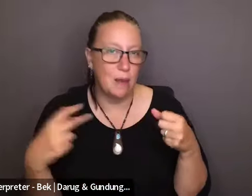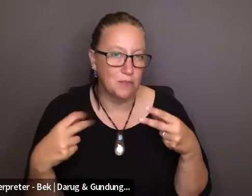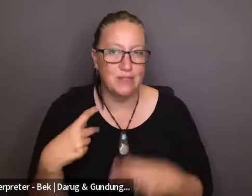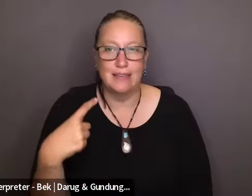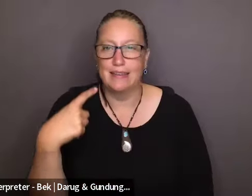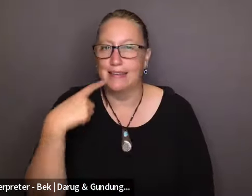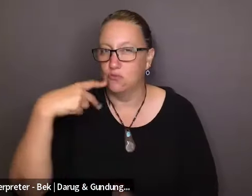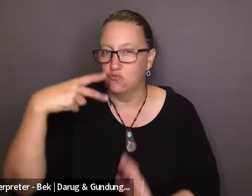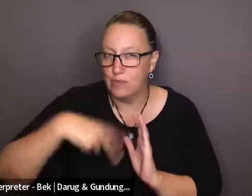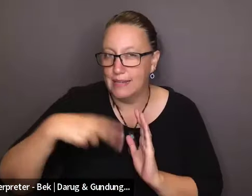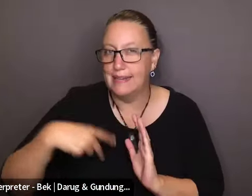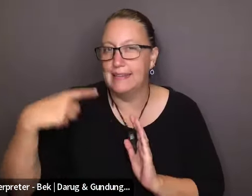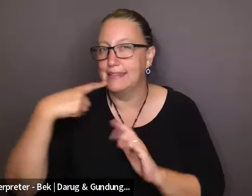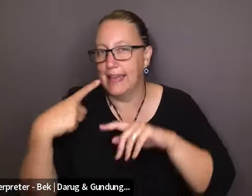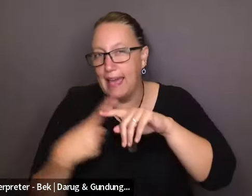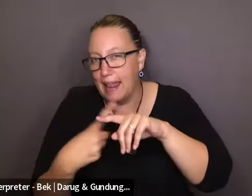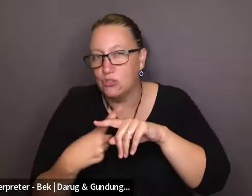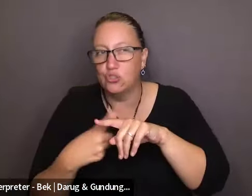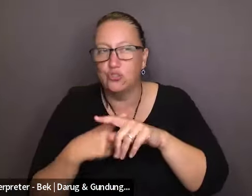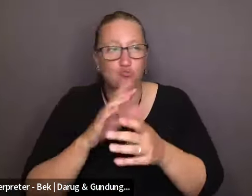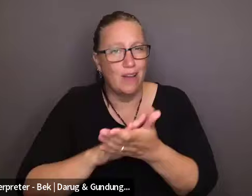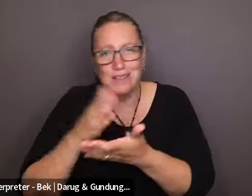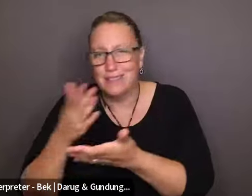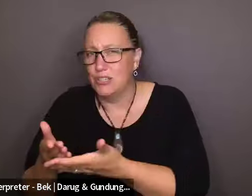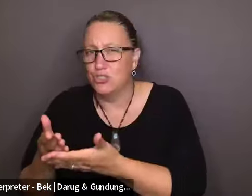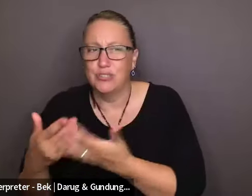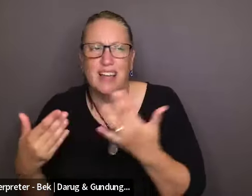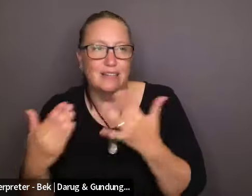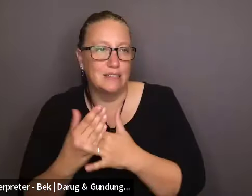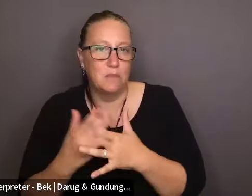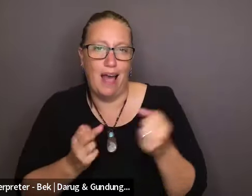very clear about what can be funded. Access costs, things